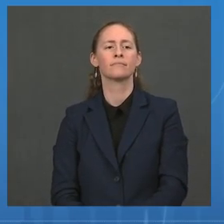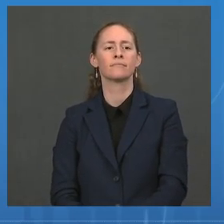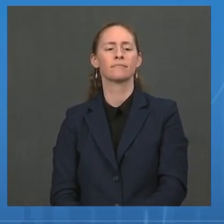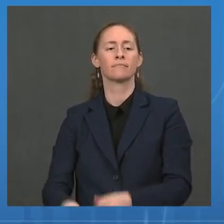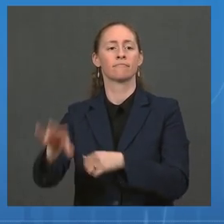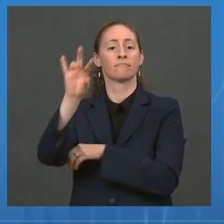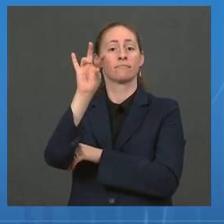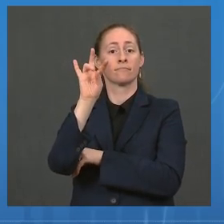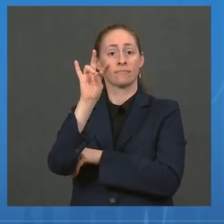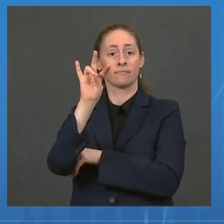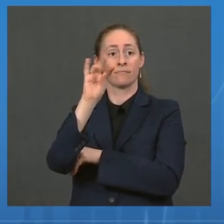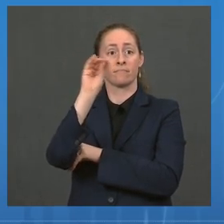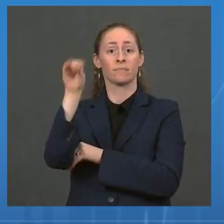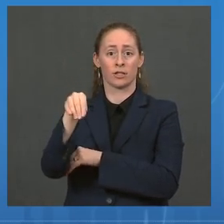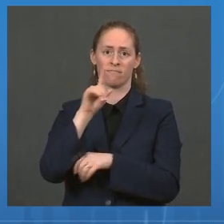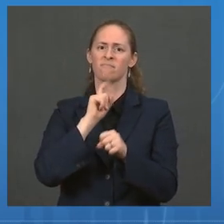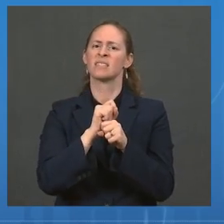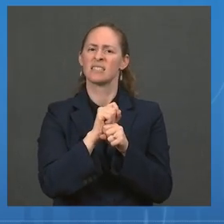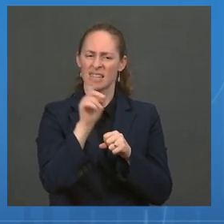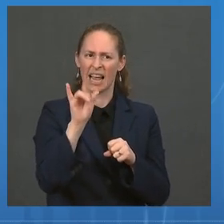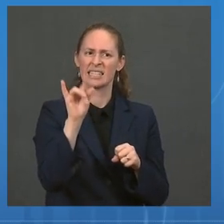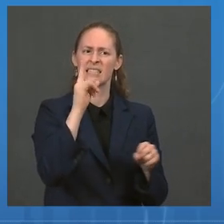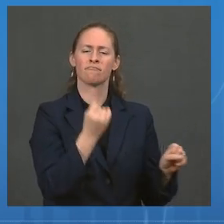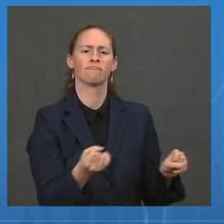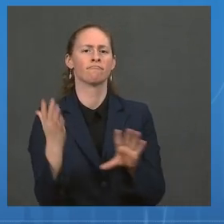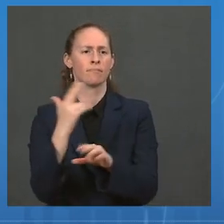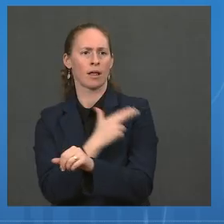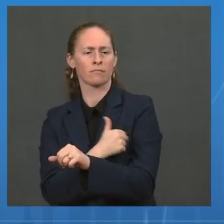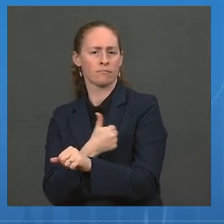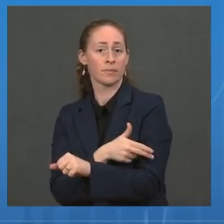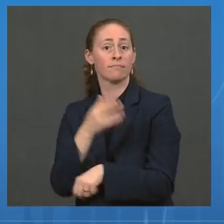and 14 percent [hospitalization] or death in the placebo arm.